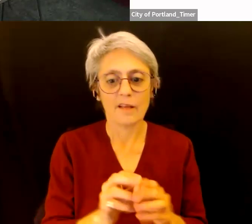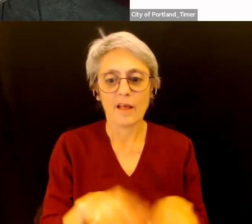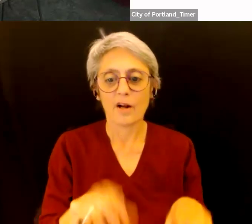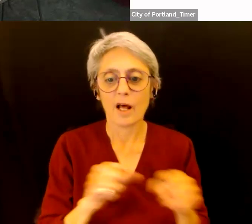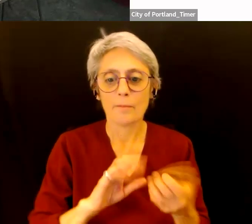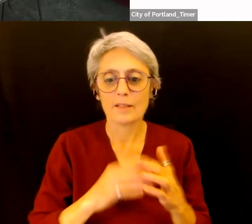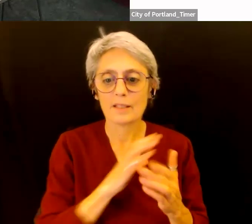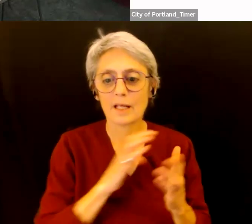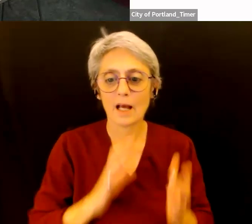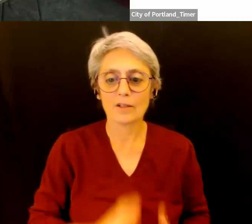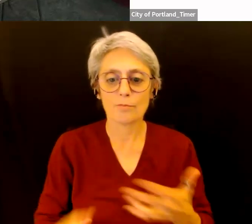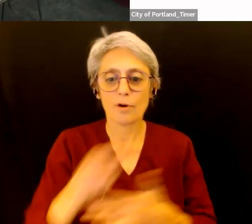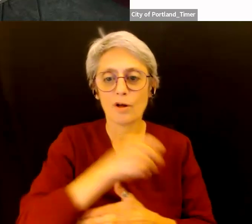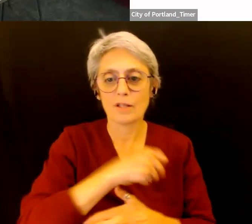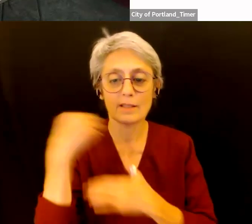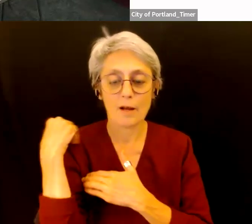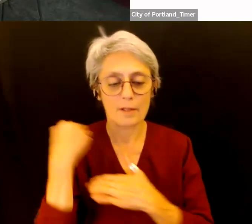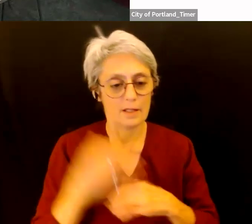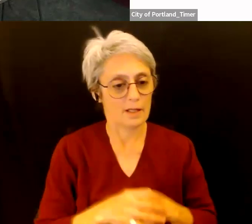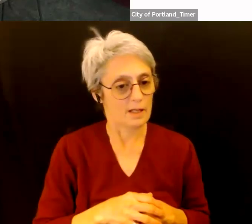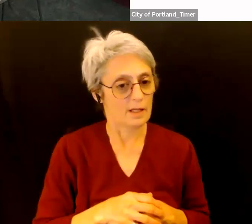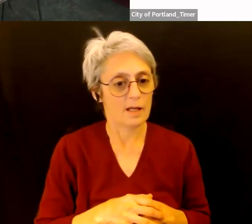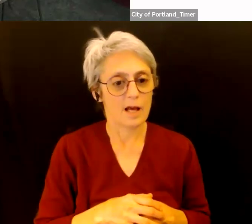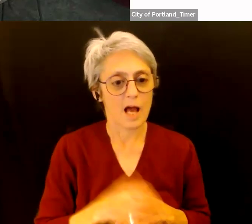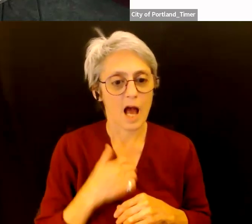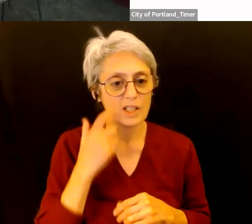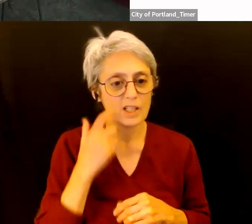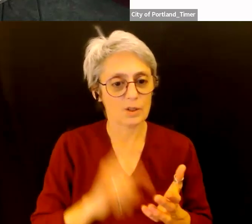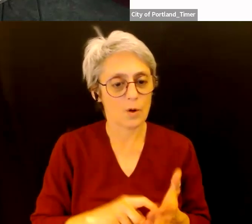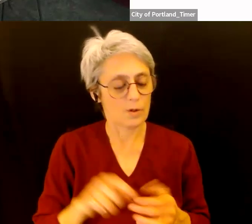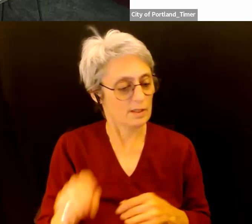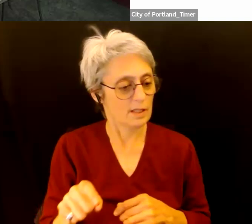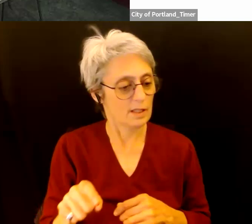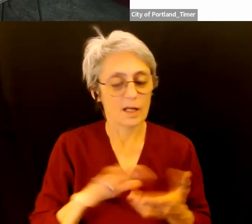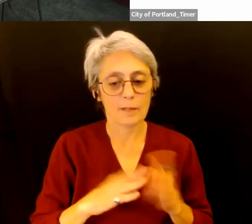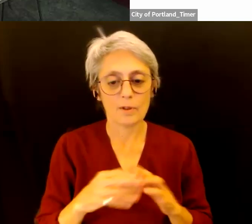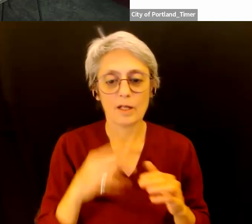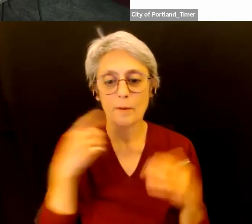And I just noted at the Community and Public Safety Committee on March 11th.